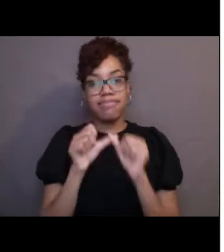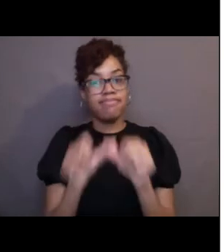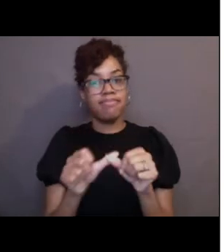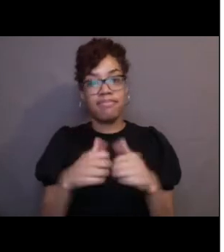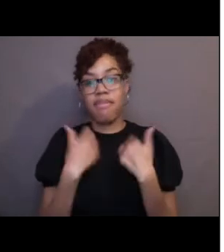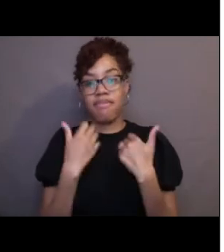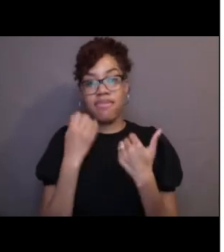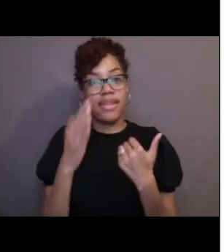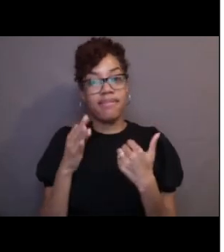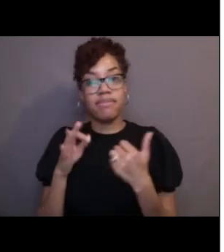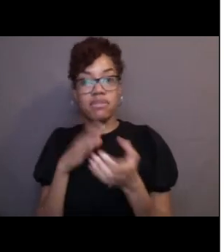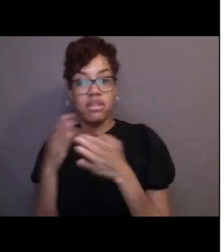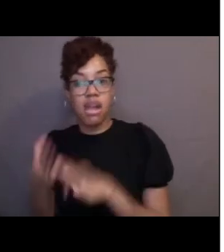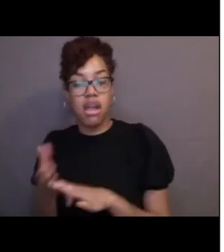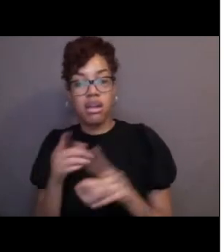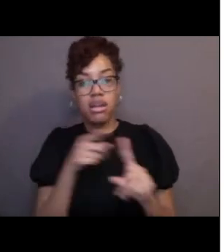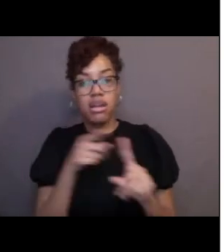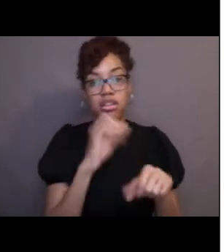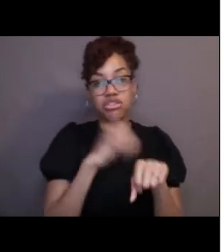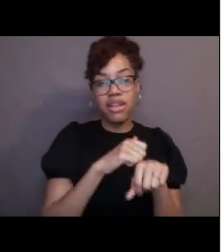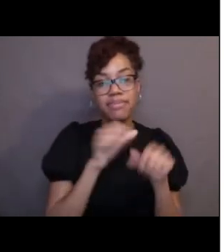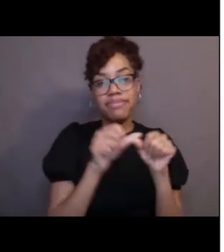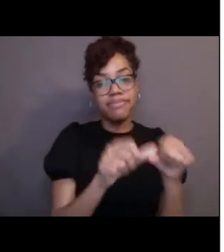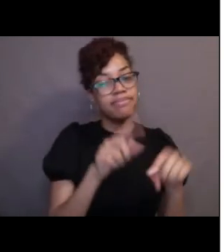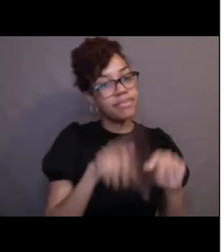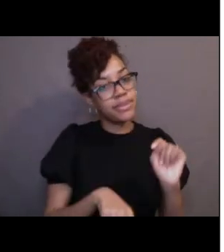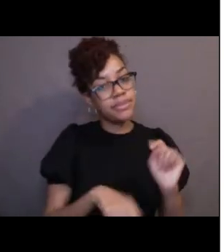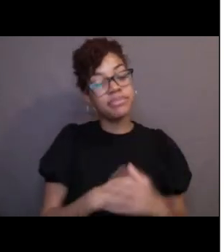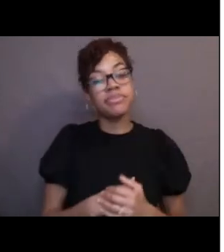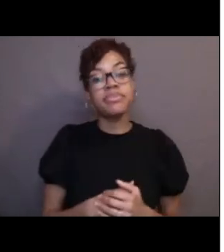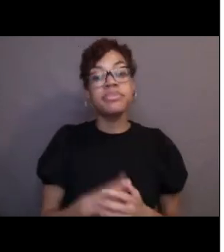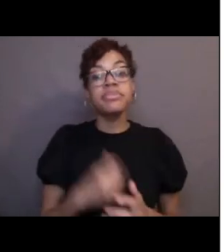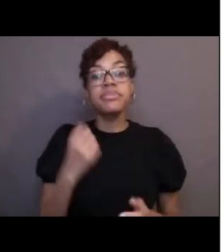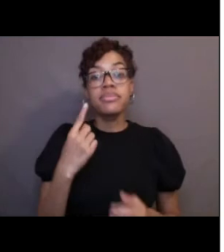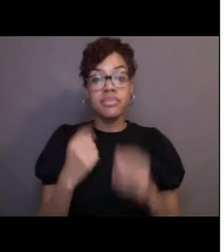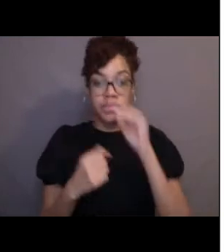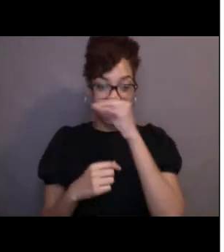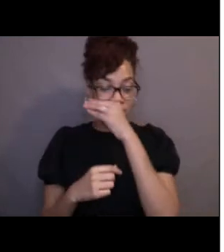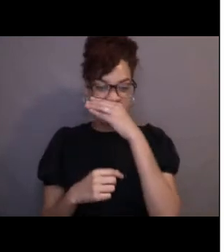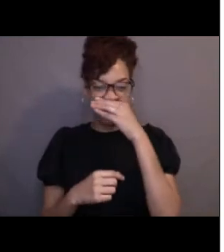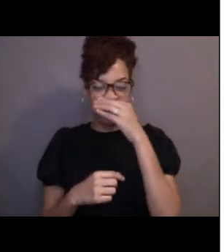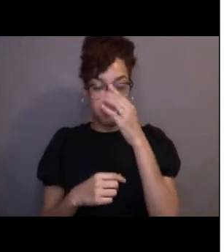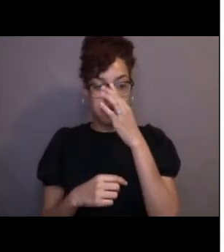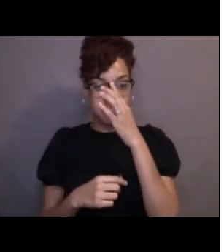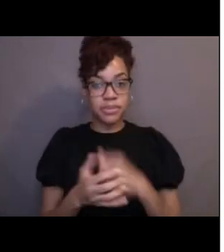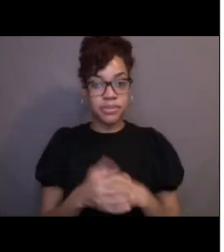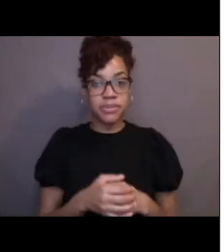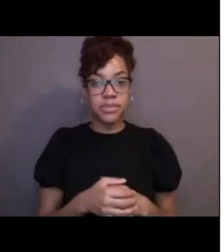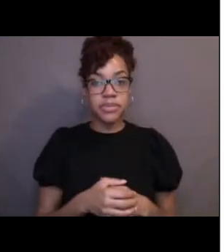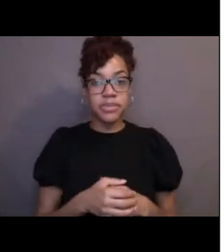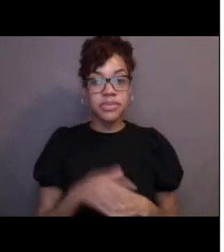They are also found globally, and they're found in much larger area than loggerheads.